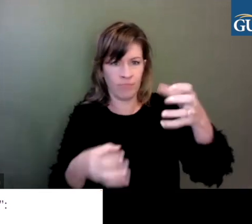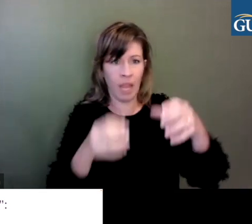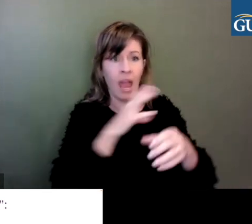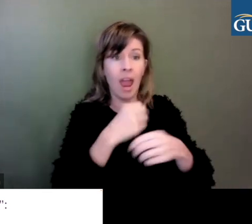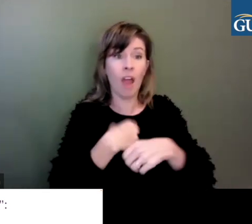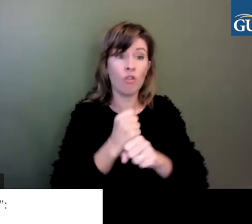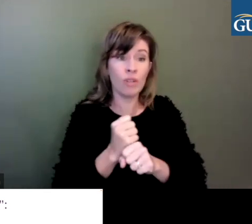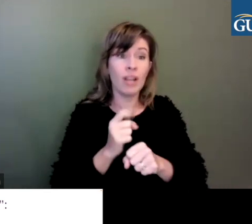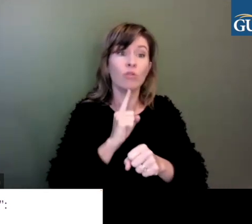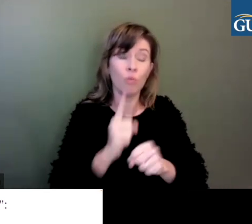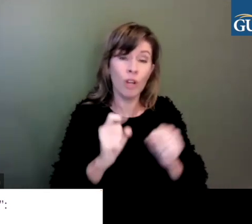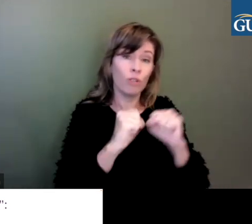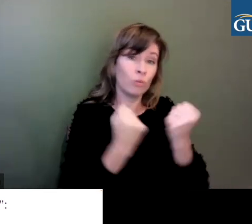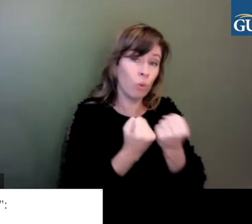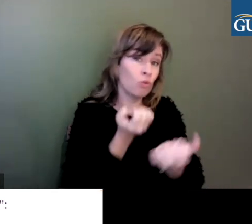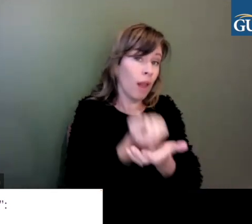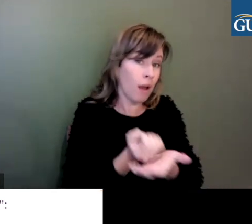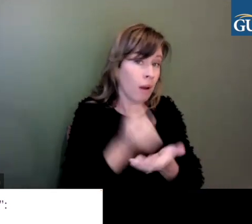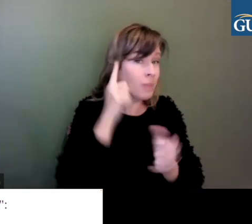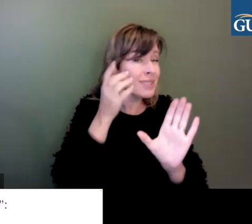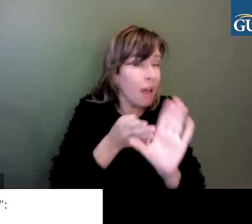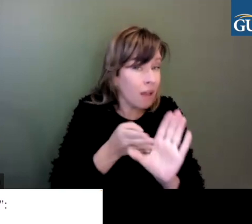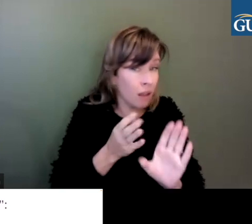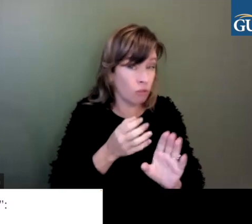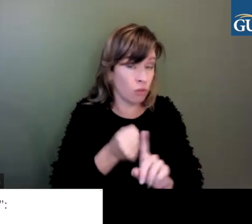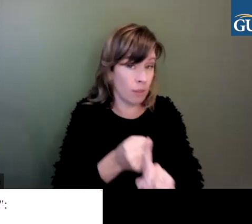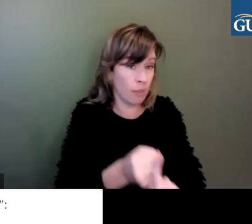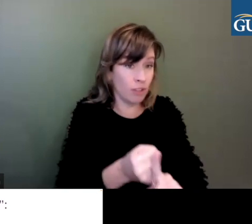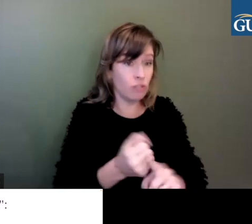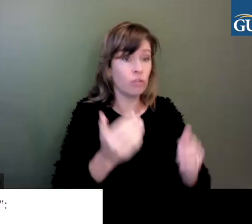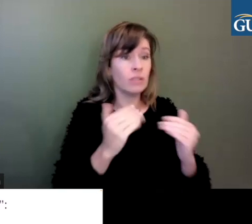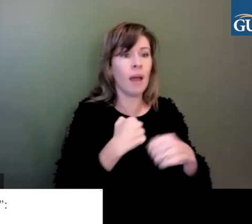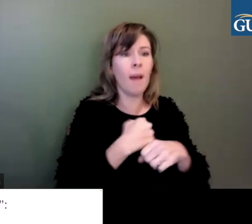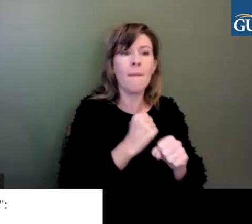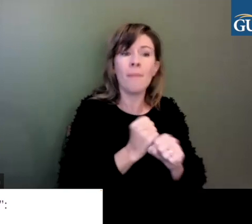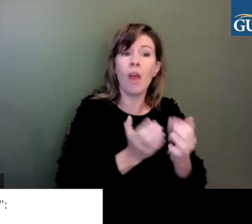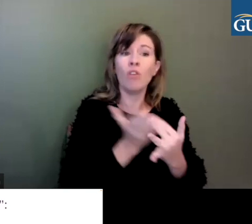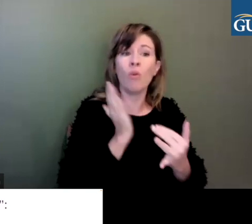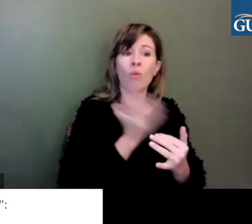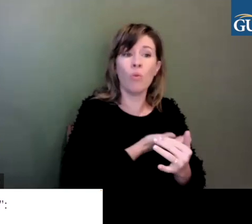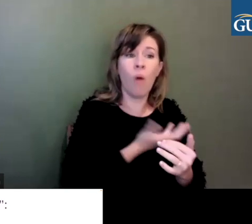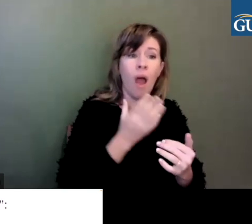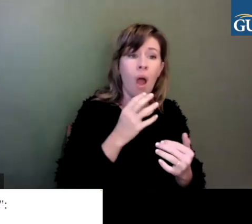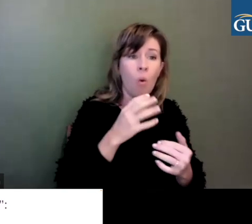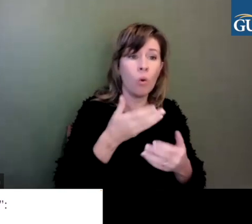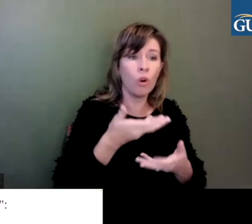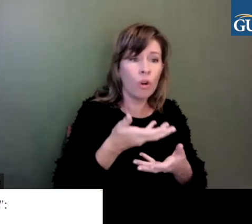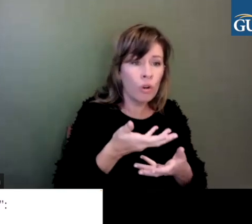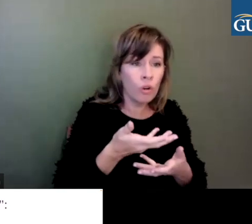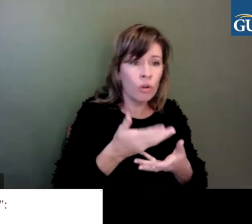's made through our social relationships and experience. We continue to remake this every time we go out in